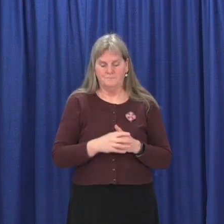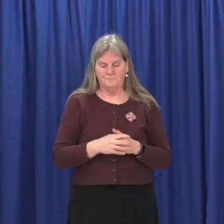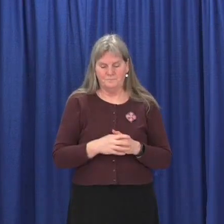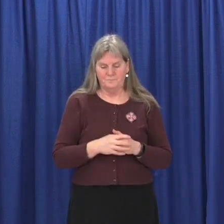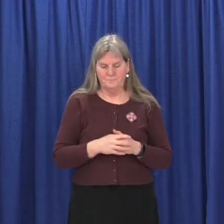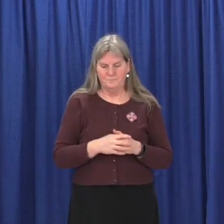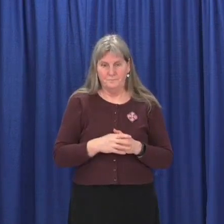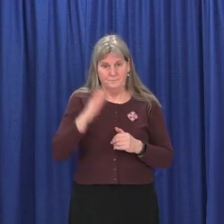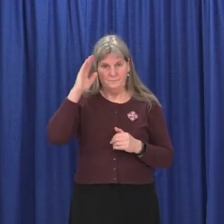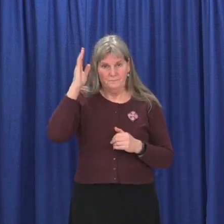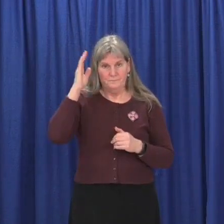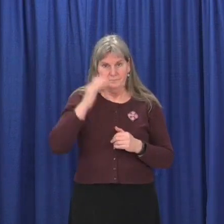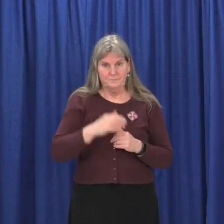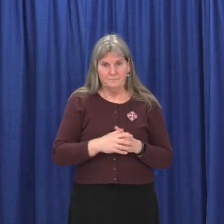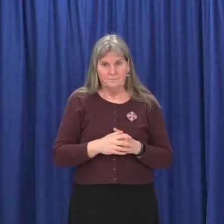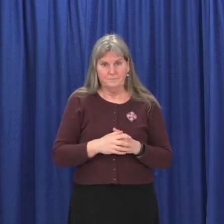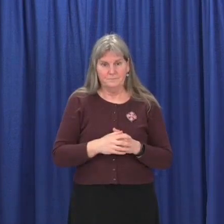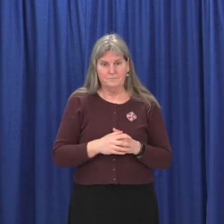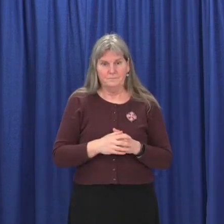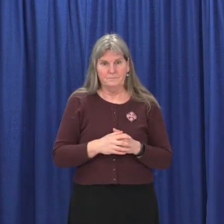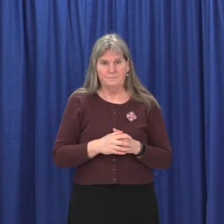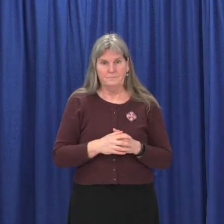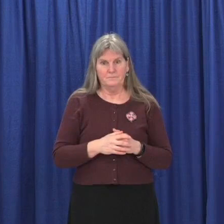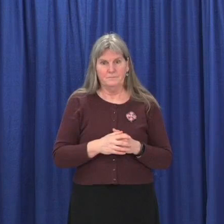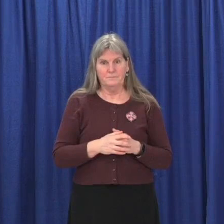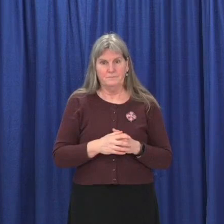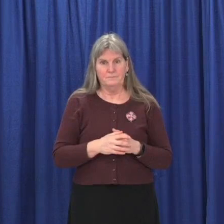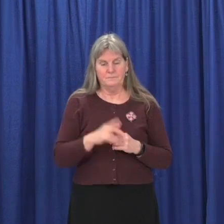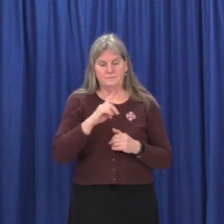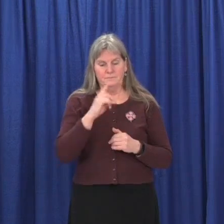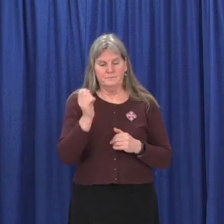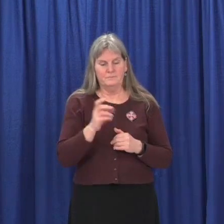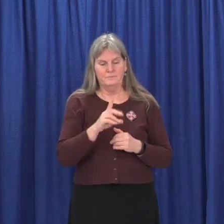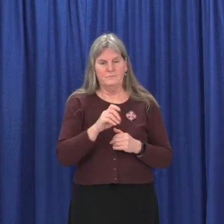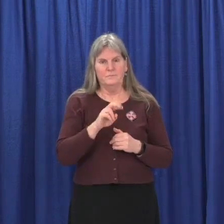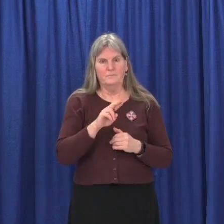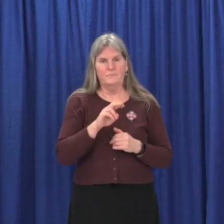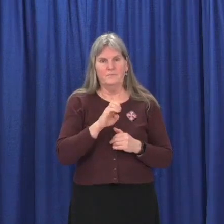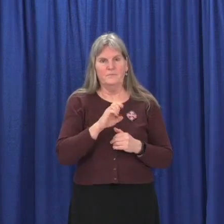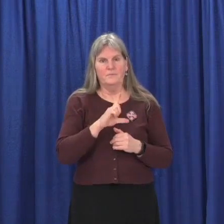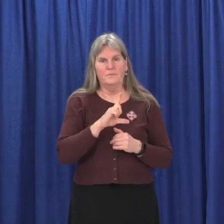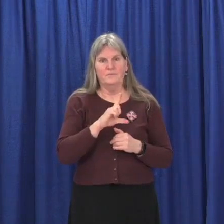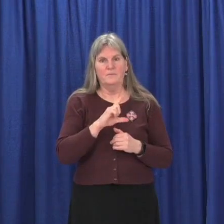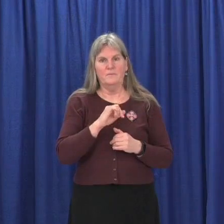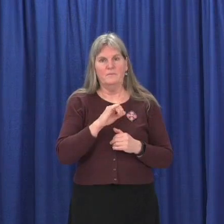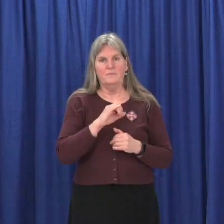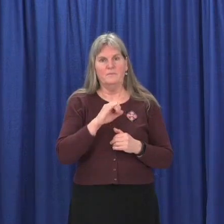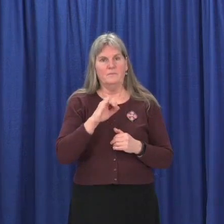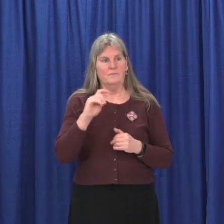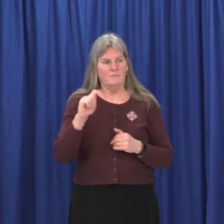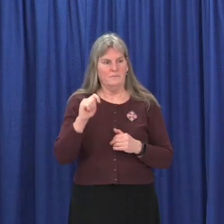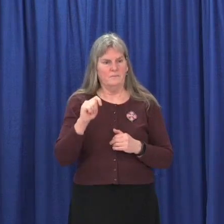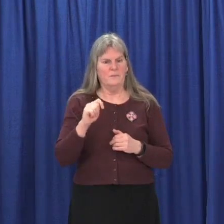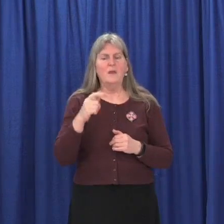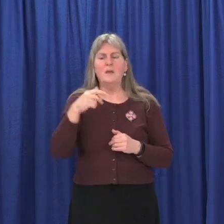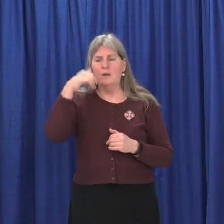Hi, this first question will be for Dr. Elliott. I know the premier mentioned that soon,